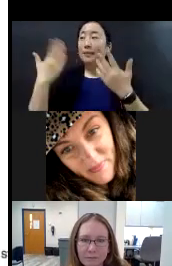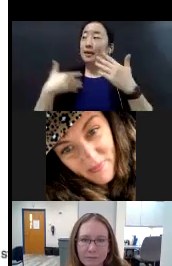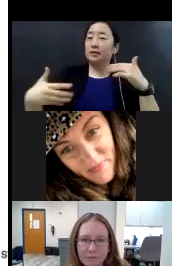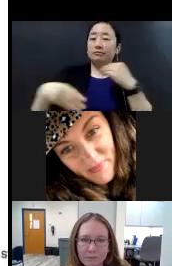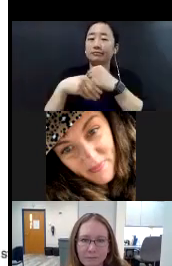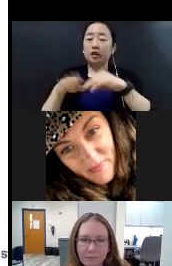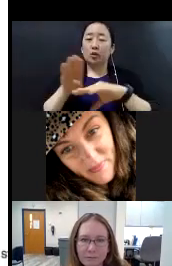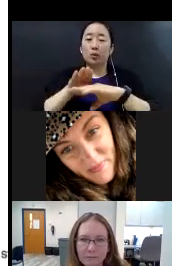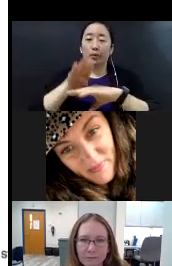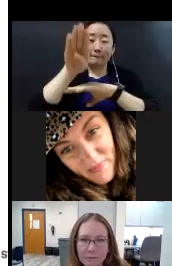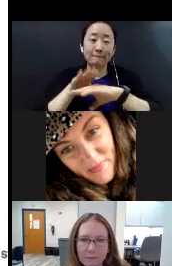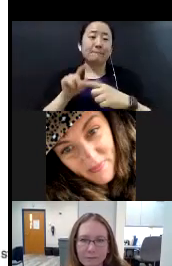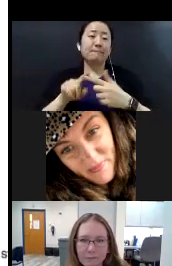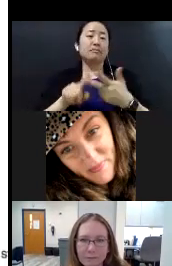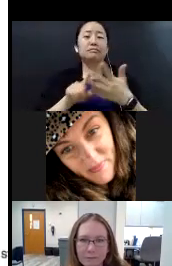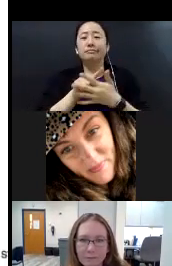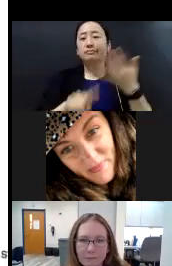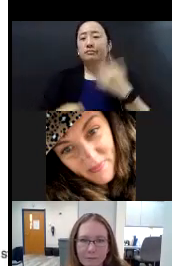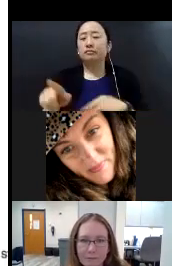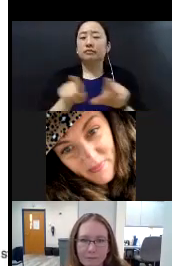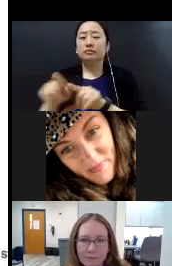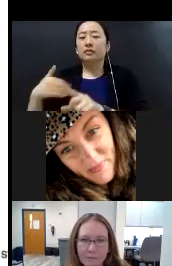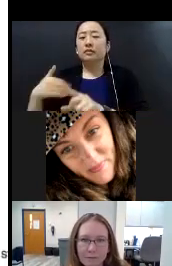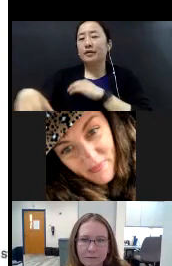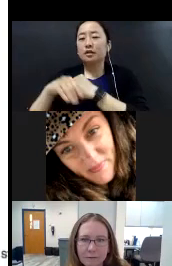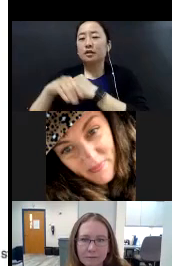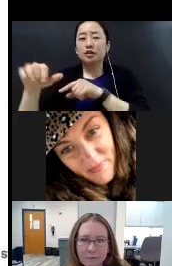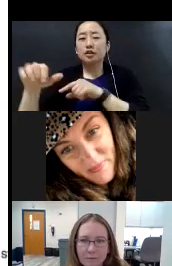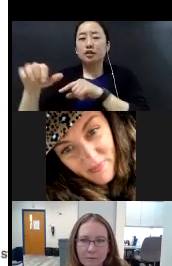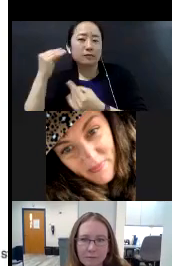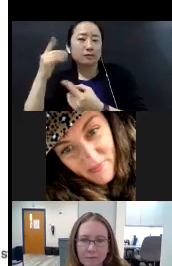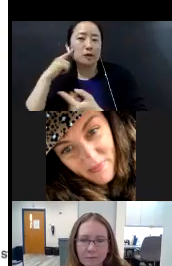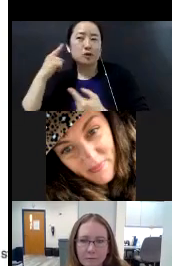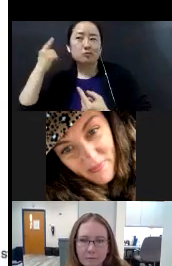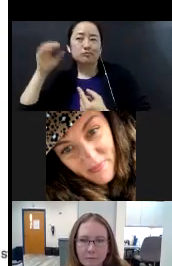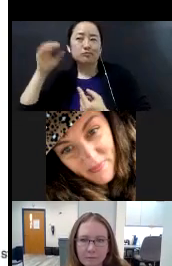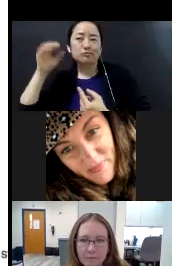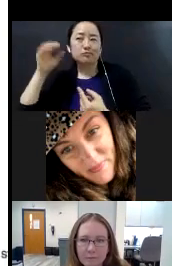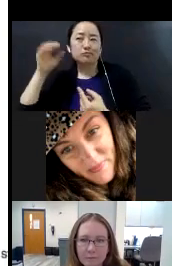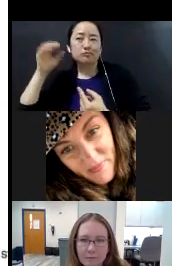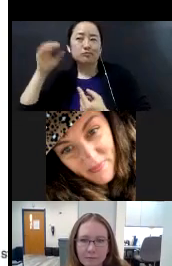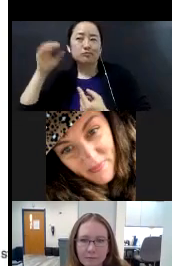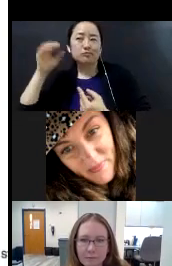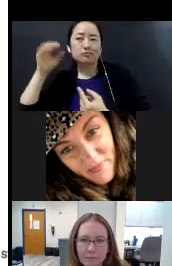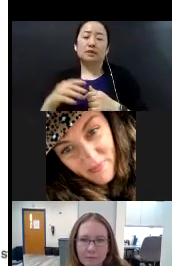AND THEN WE ALSO HAVE ADDITIONAL INFORMATION TO CONSIDER WHETHER YOU ARE TAKING THE PATIENT HOME,